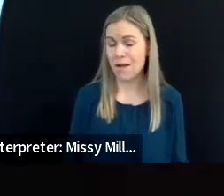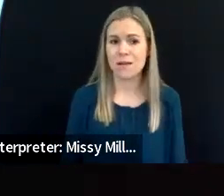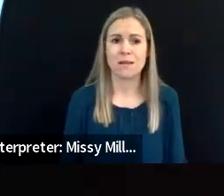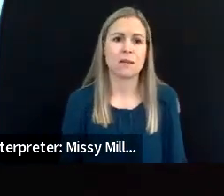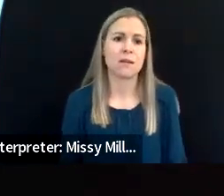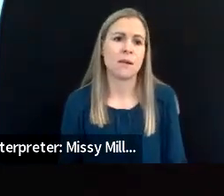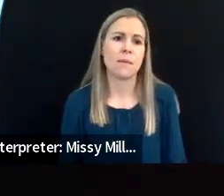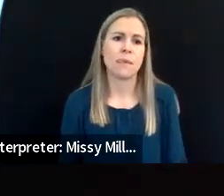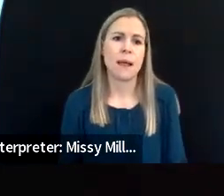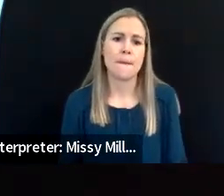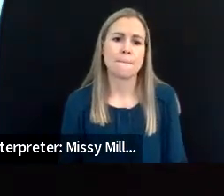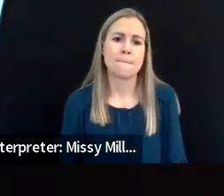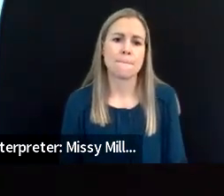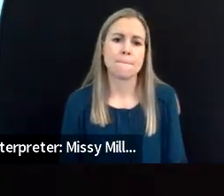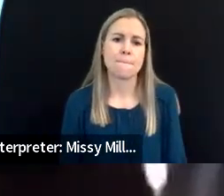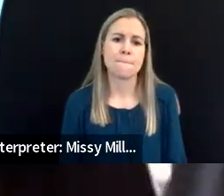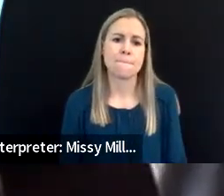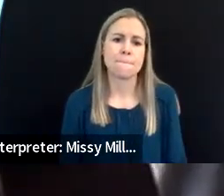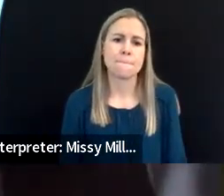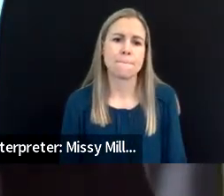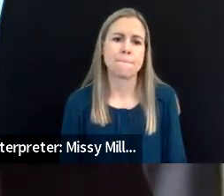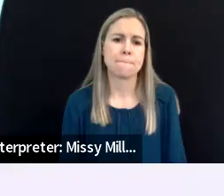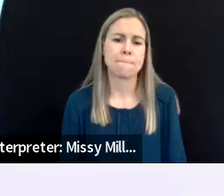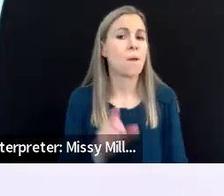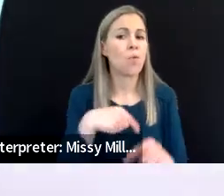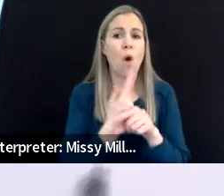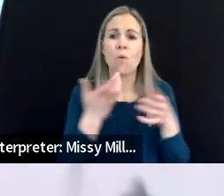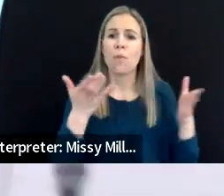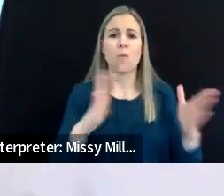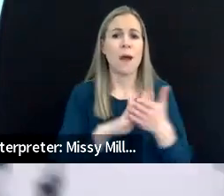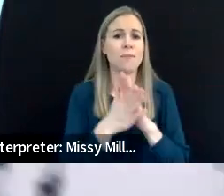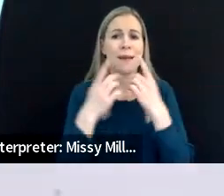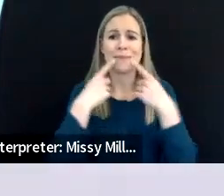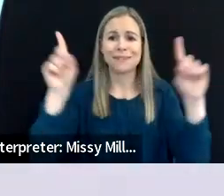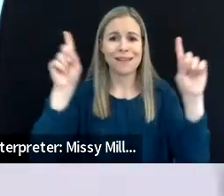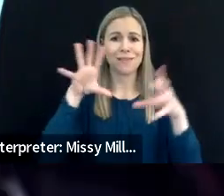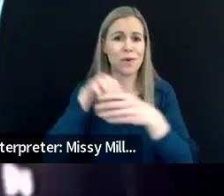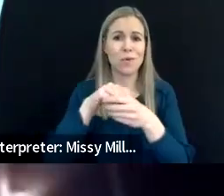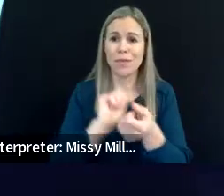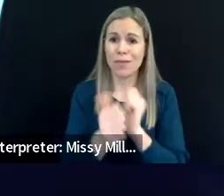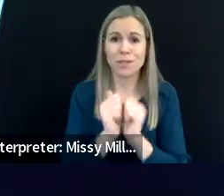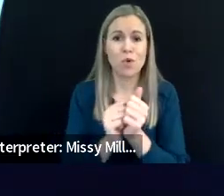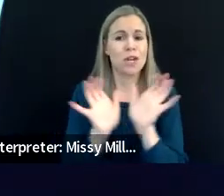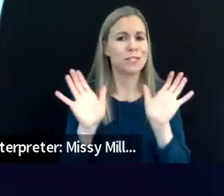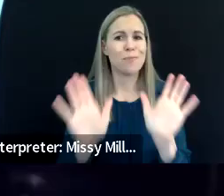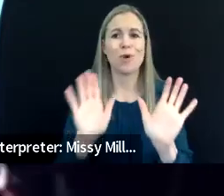The only way to be successful in that sport is to push the limit. Everybody's having bad falls.